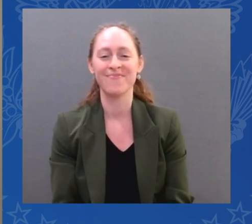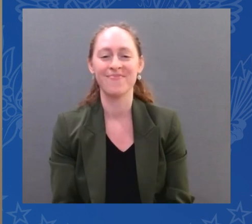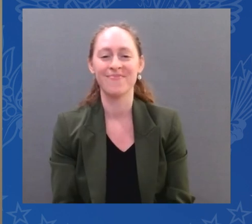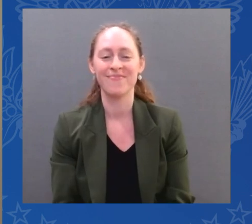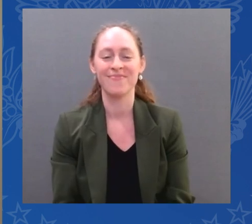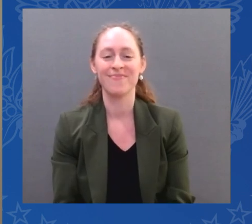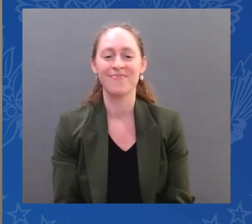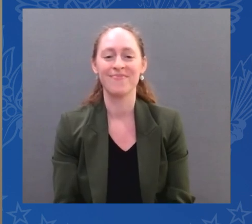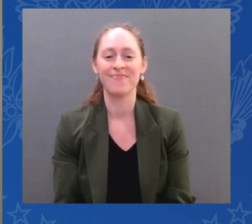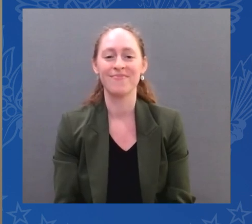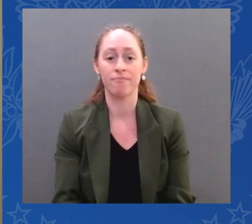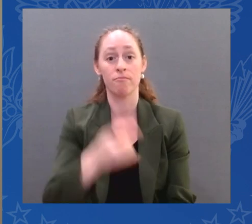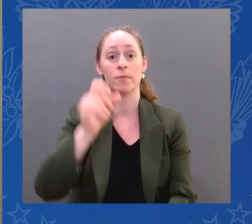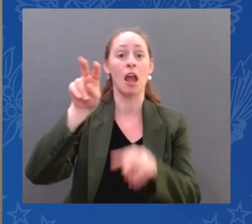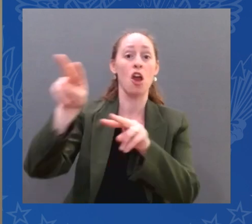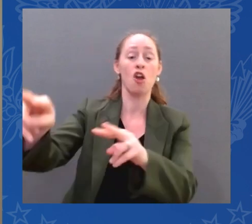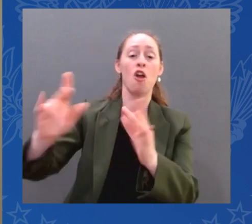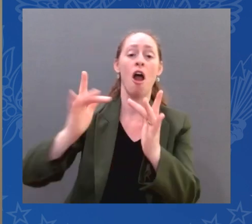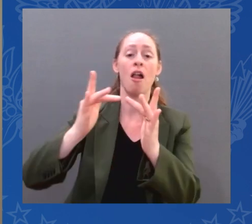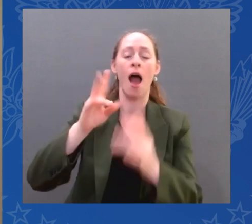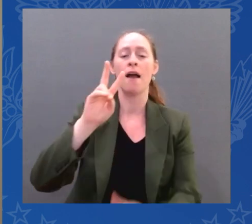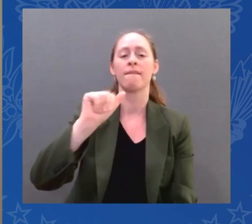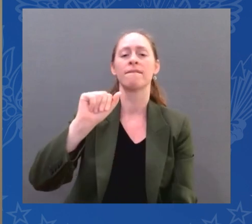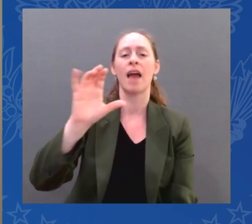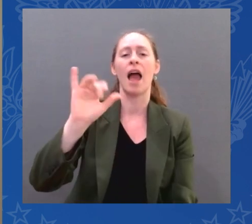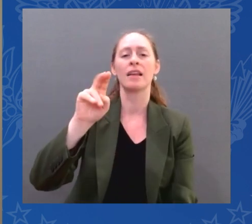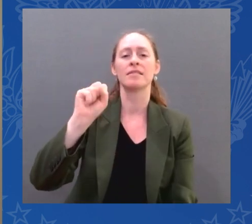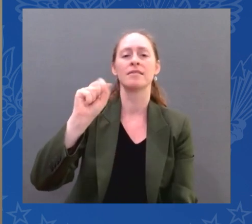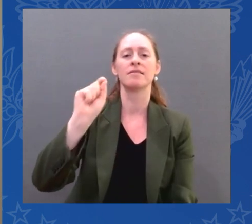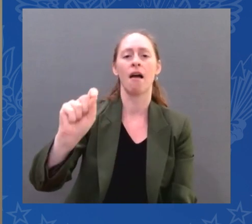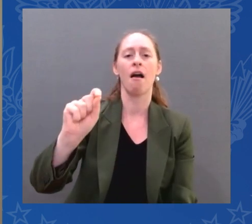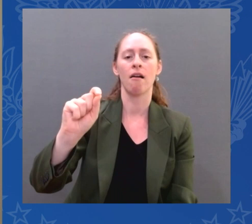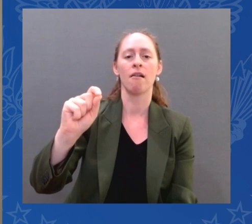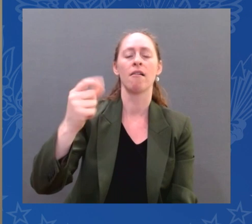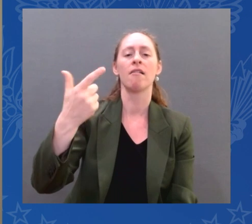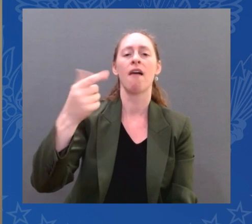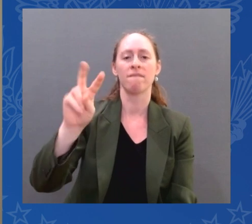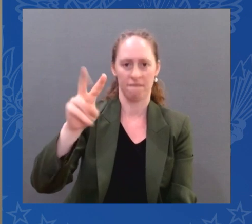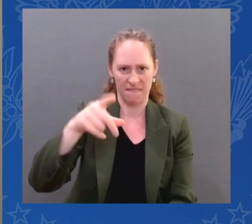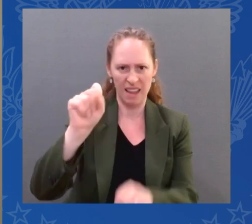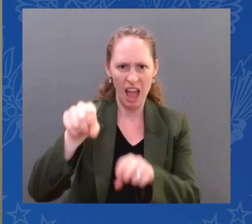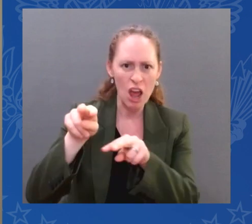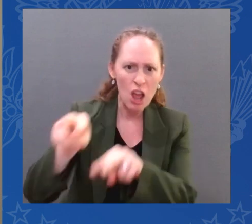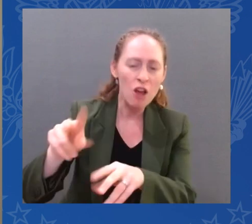and find information and appointments near you. More and more locations will be ramping up,